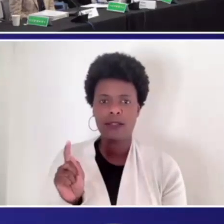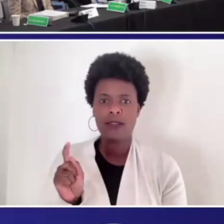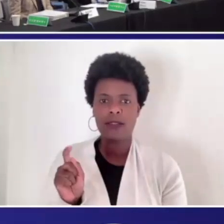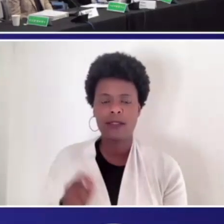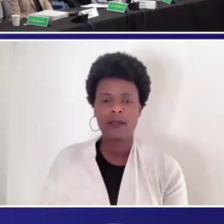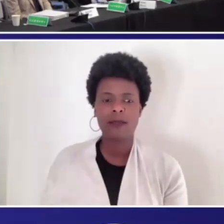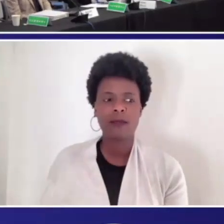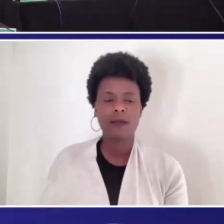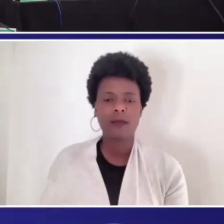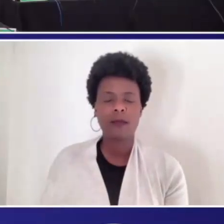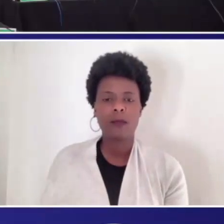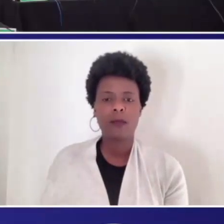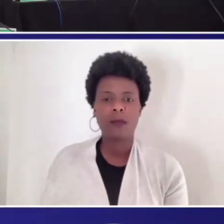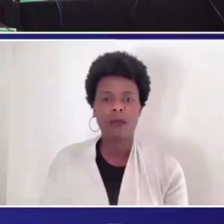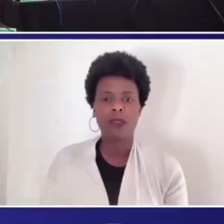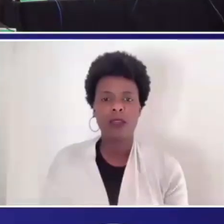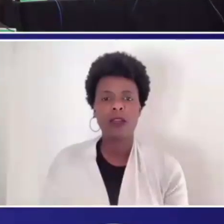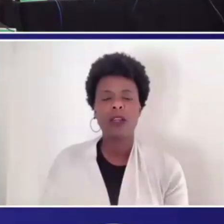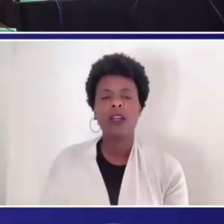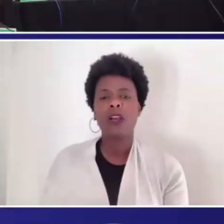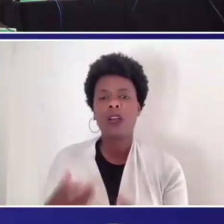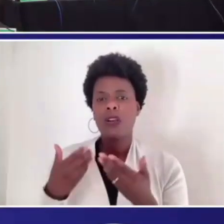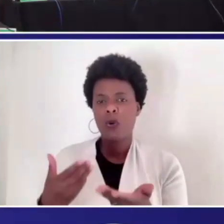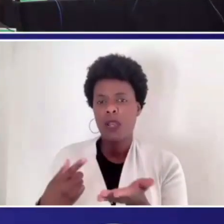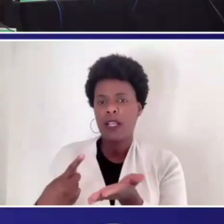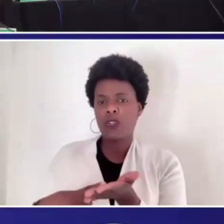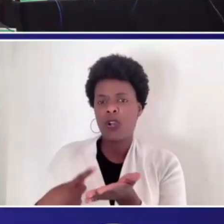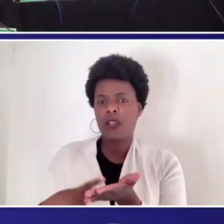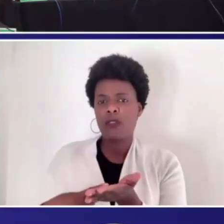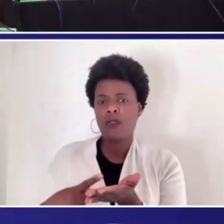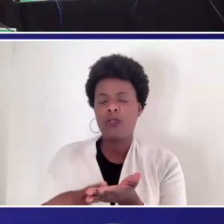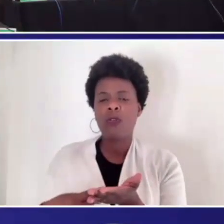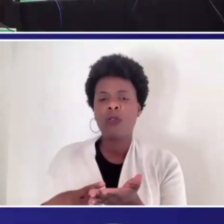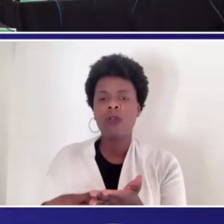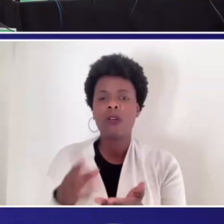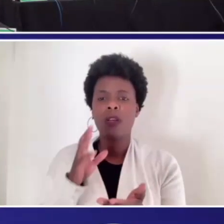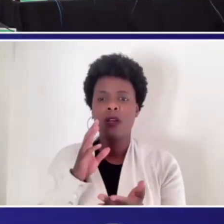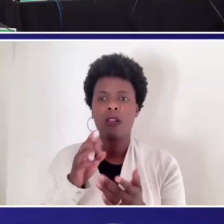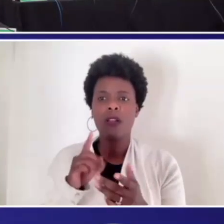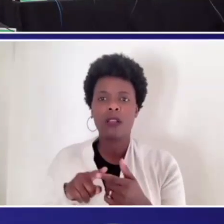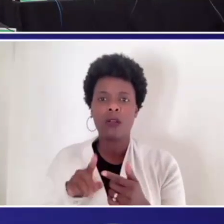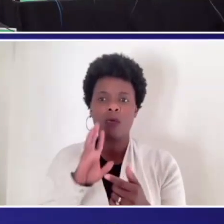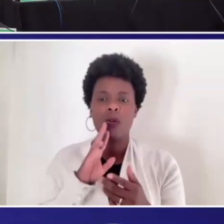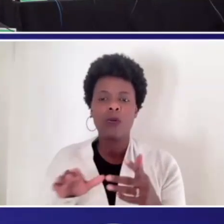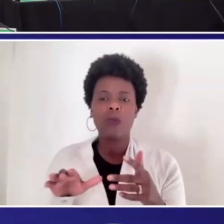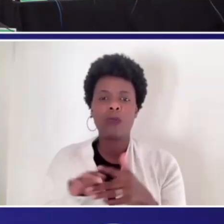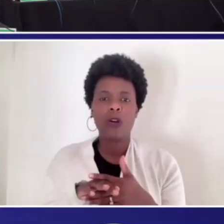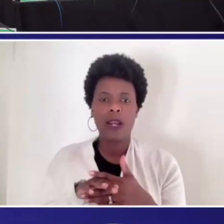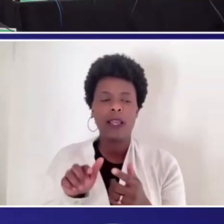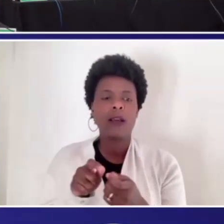Yeah, why don't you why don't you talk it through? At some point, we'll take a break. We'll make the modifications in there.